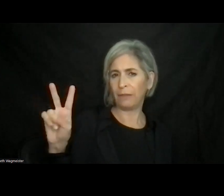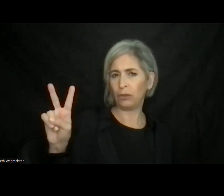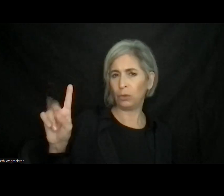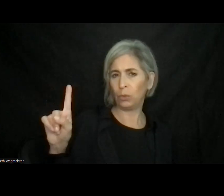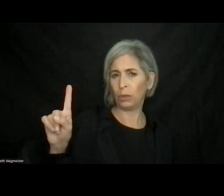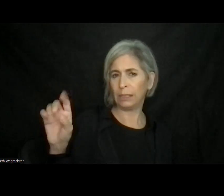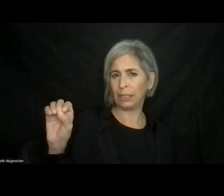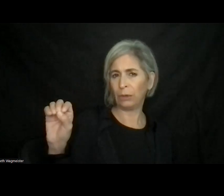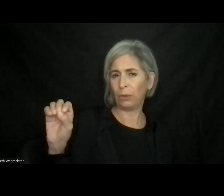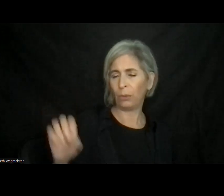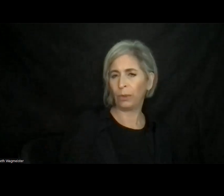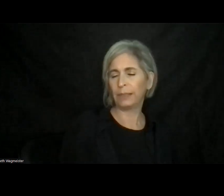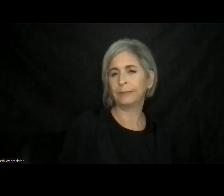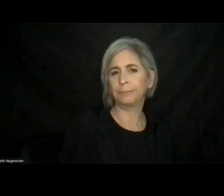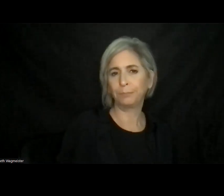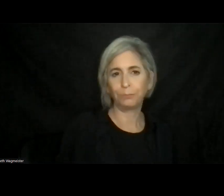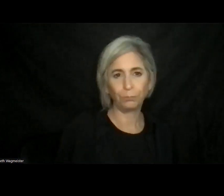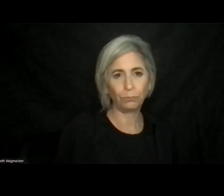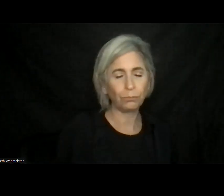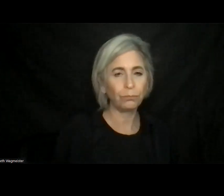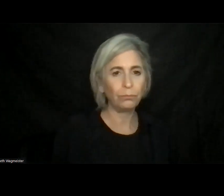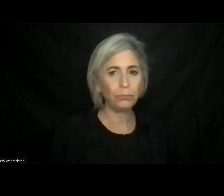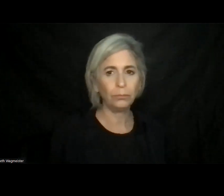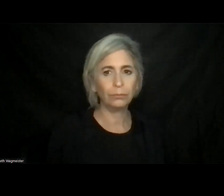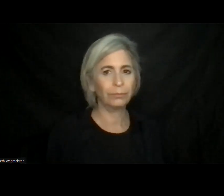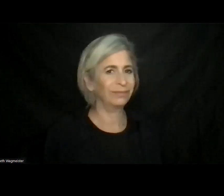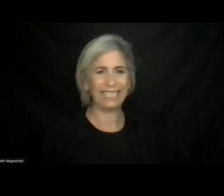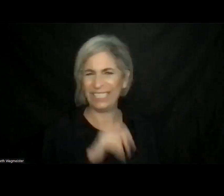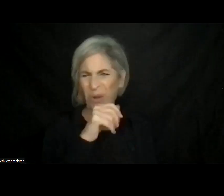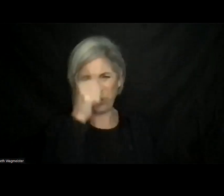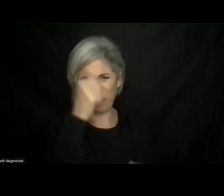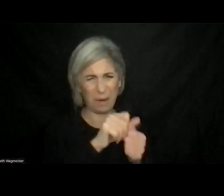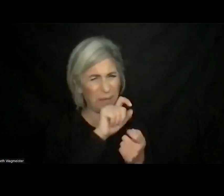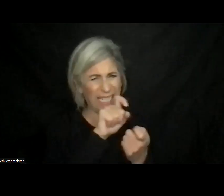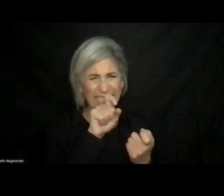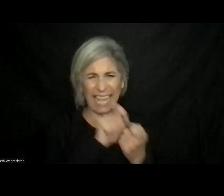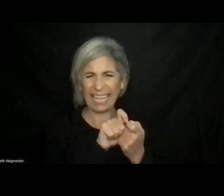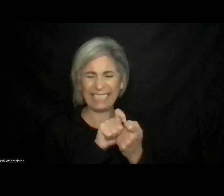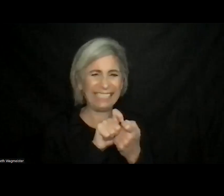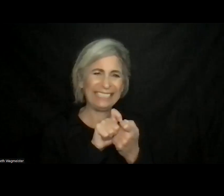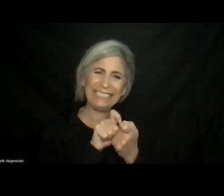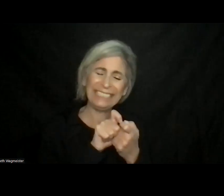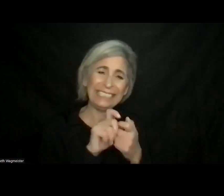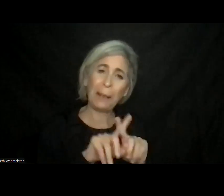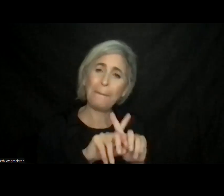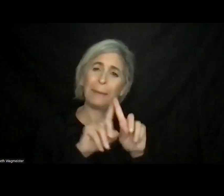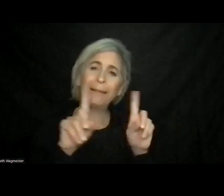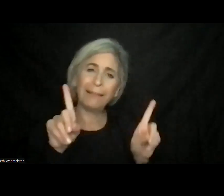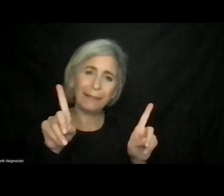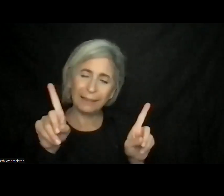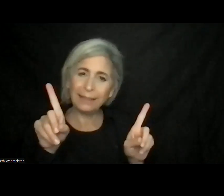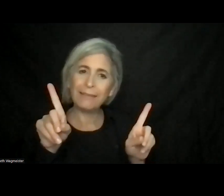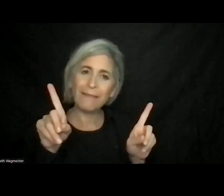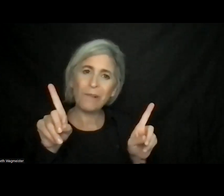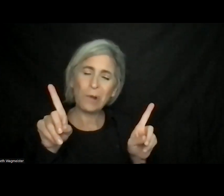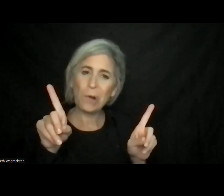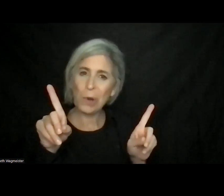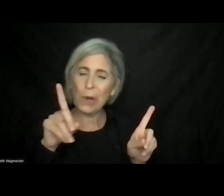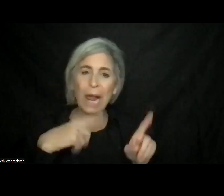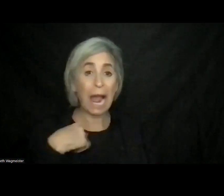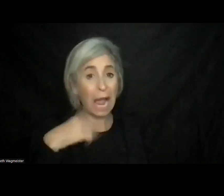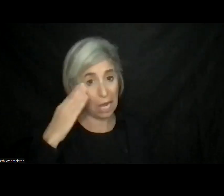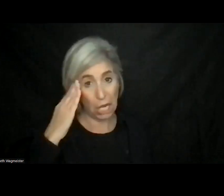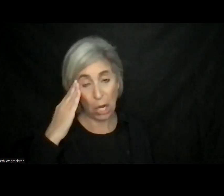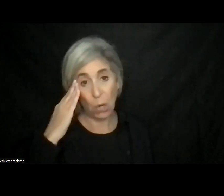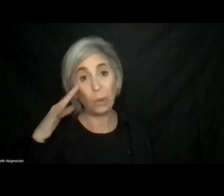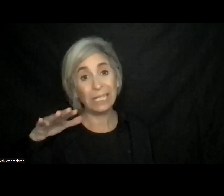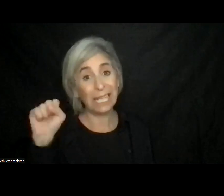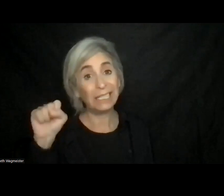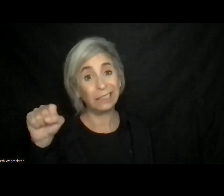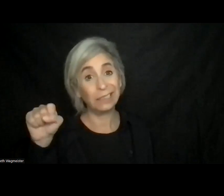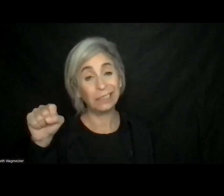I don't remember exactly the clause. But I know yes, yes. It is considering.